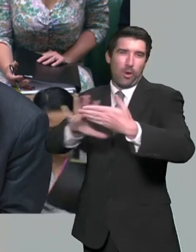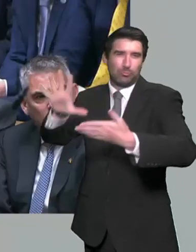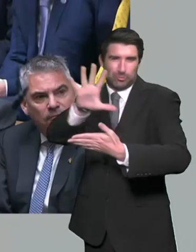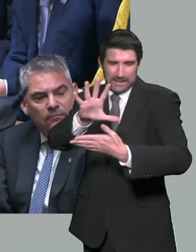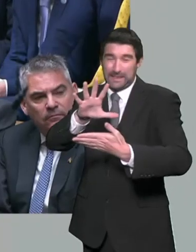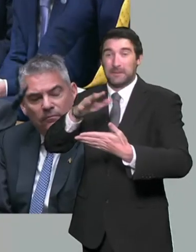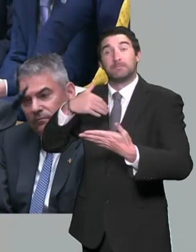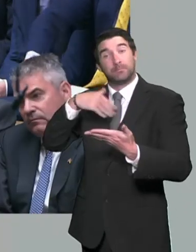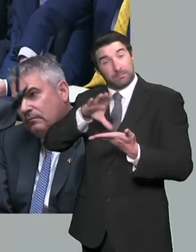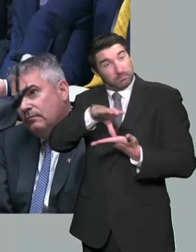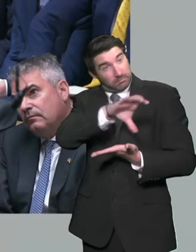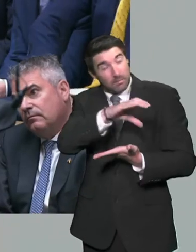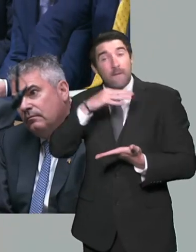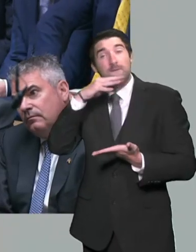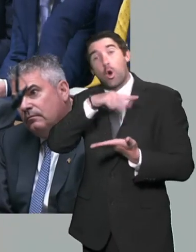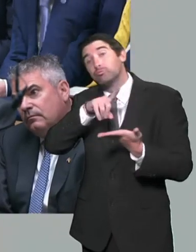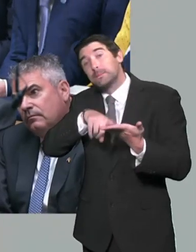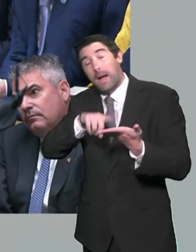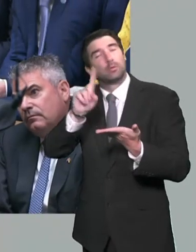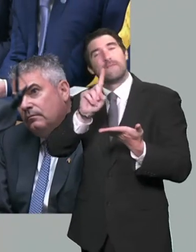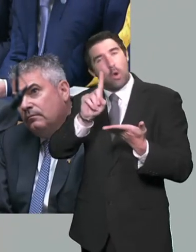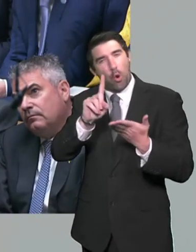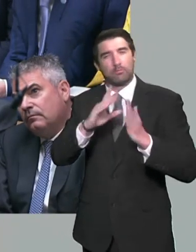£400 to help everybody with the cost of energy.